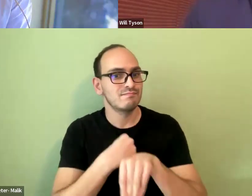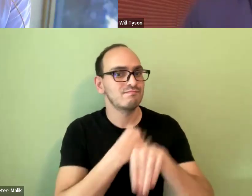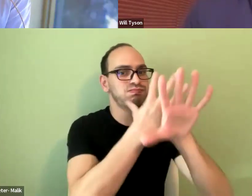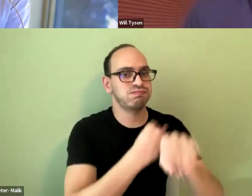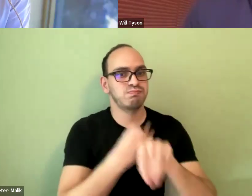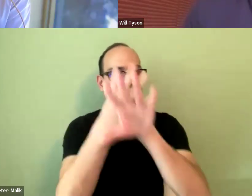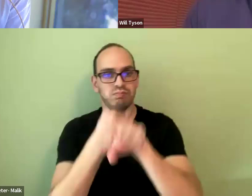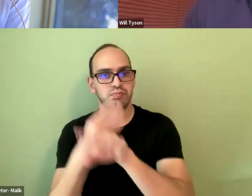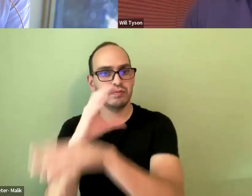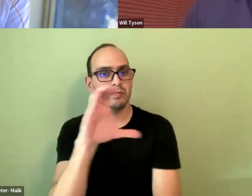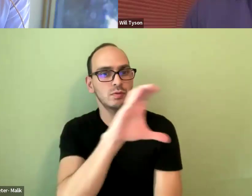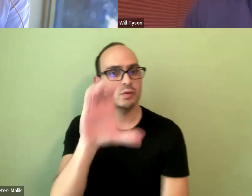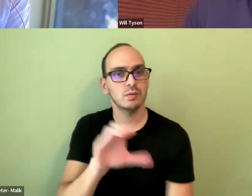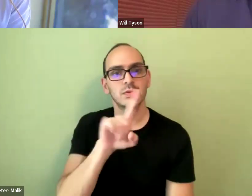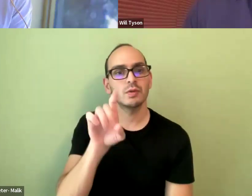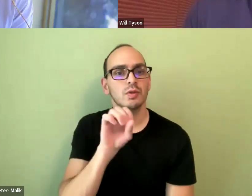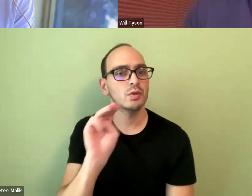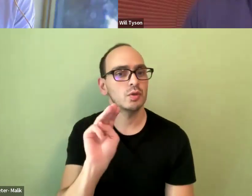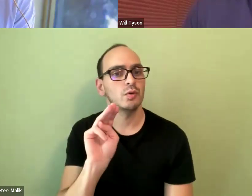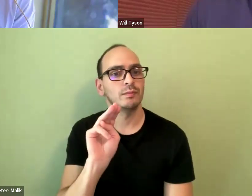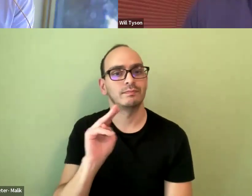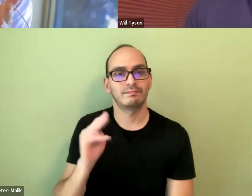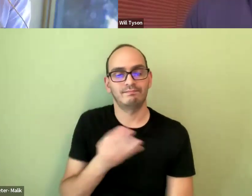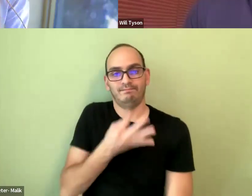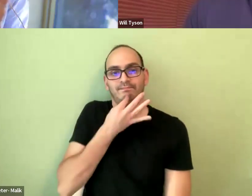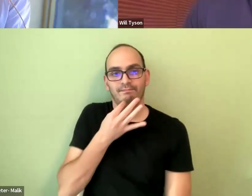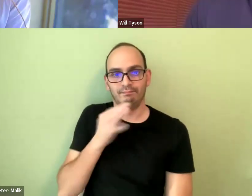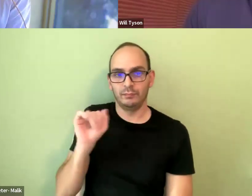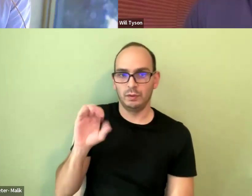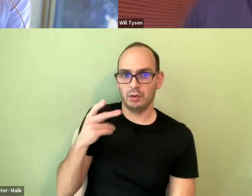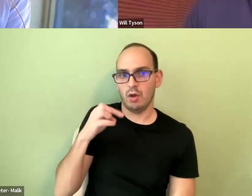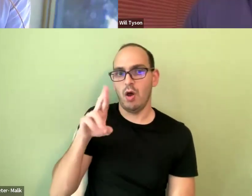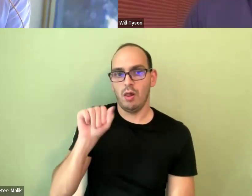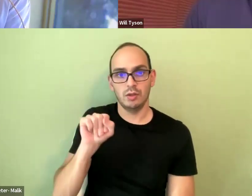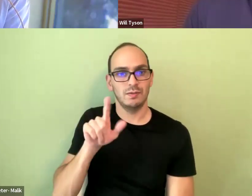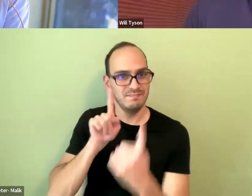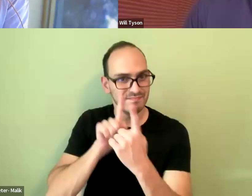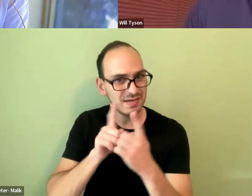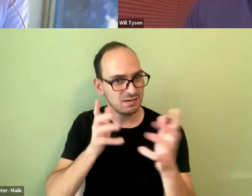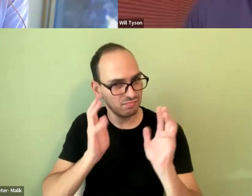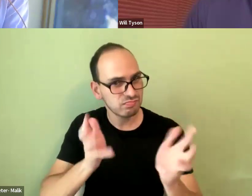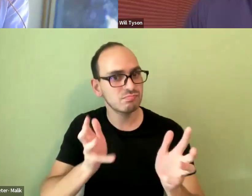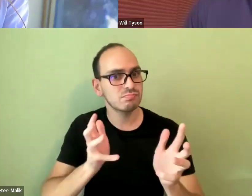meet with the S-STEM scholars in the program. So I think the answer to your question, to put a fine point on it is just,